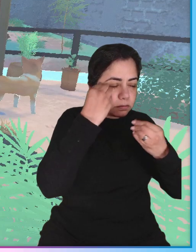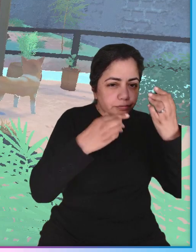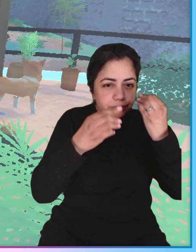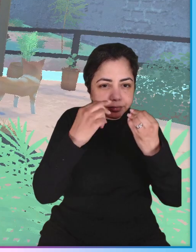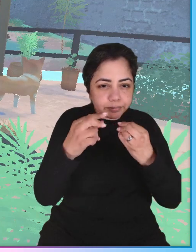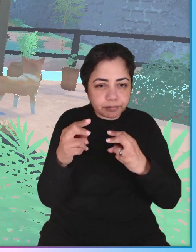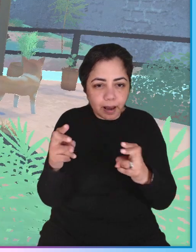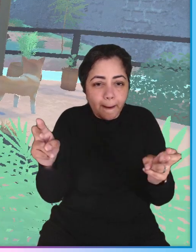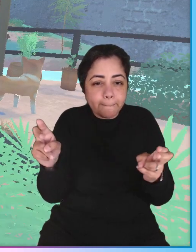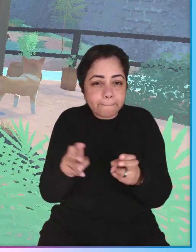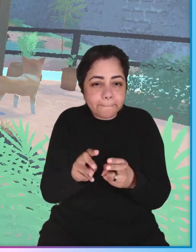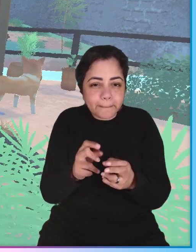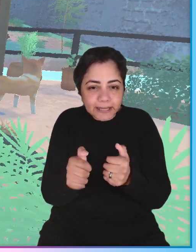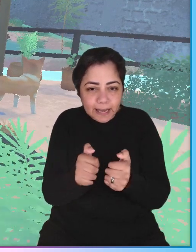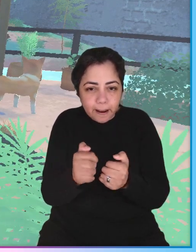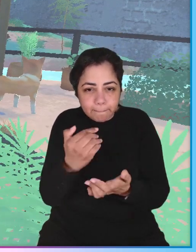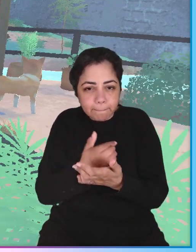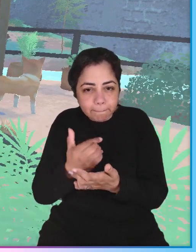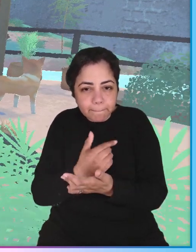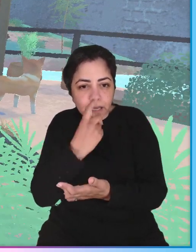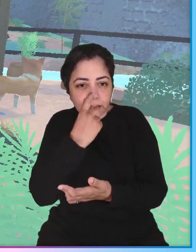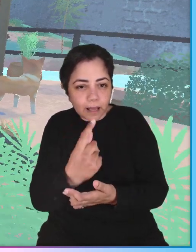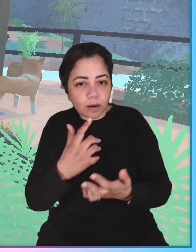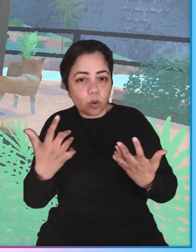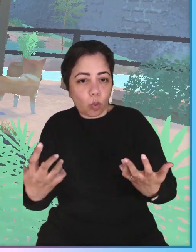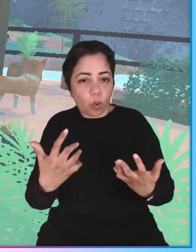Or, you can just sit around and relax with cats and dogs.